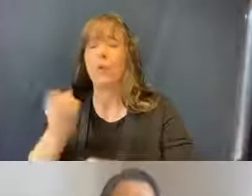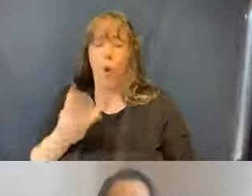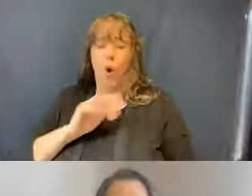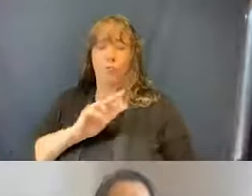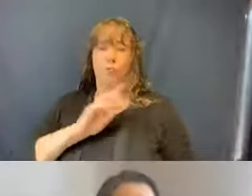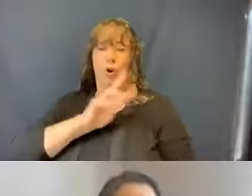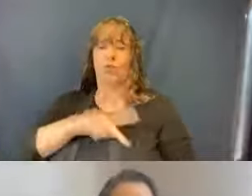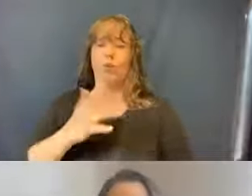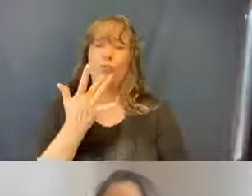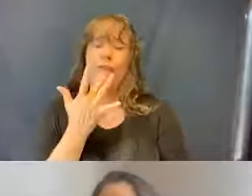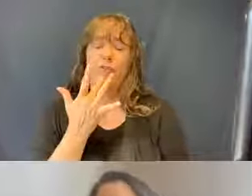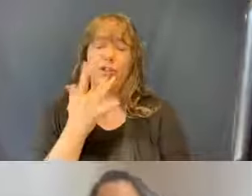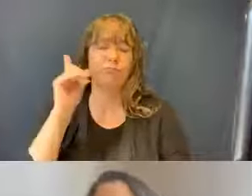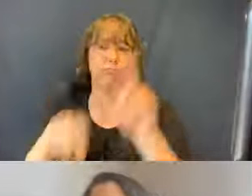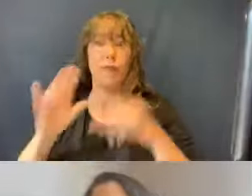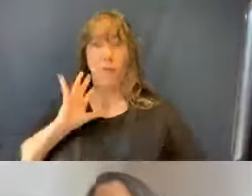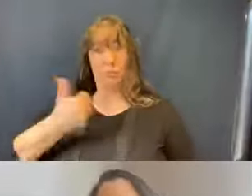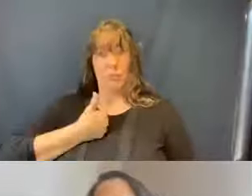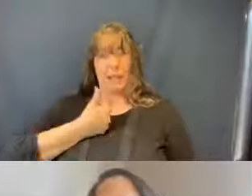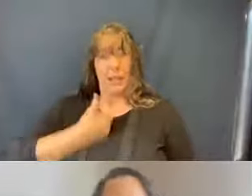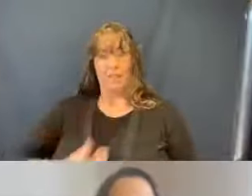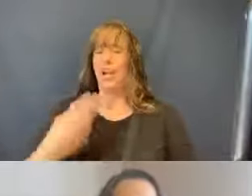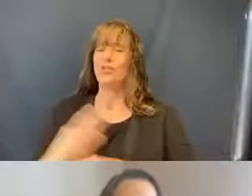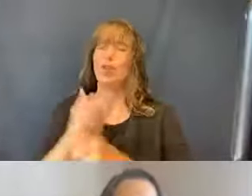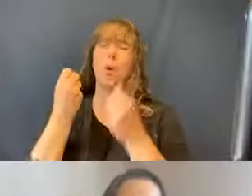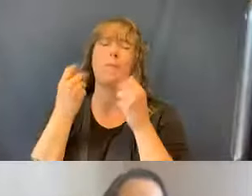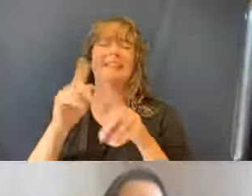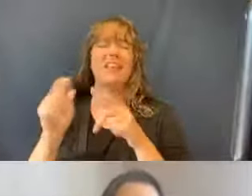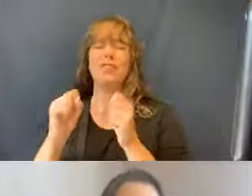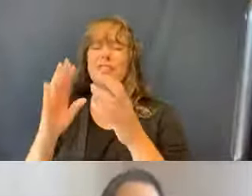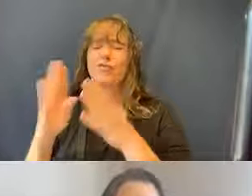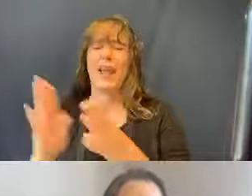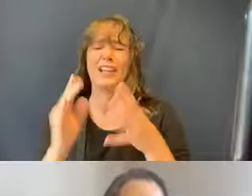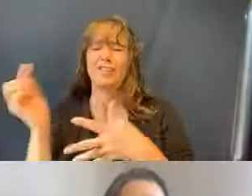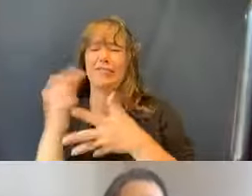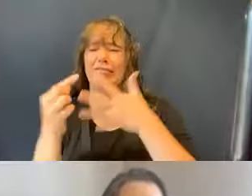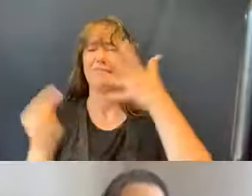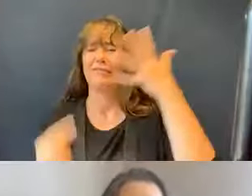For myself, I have used so many different strategies throughout my education and my